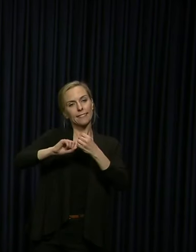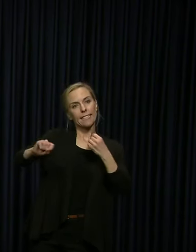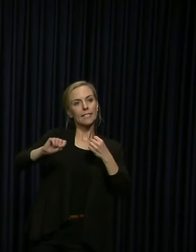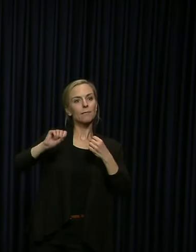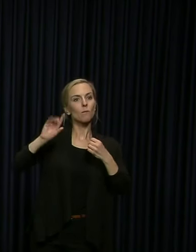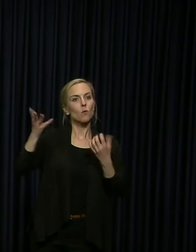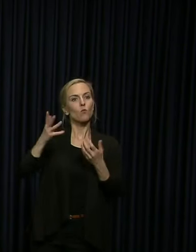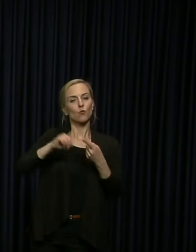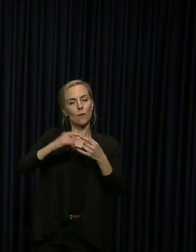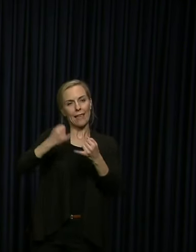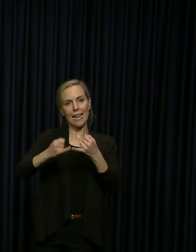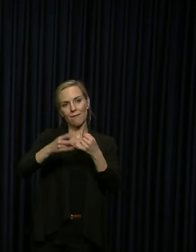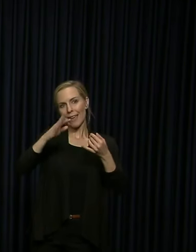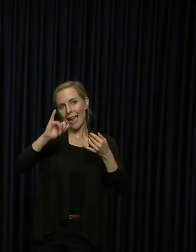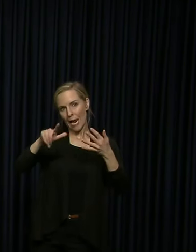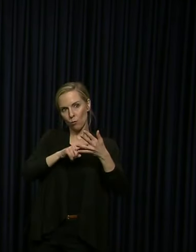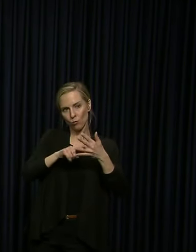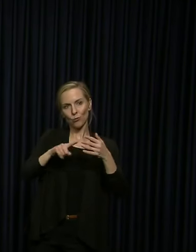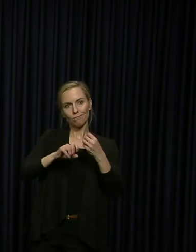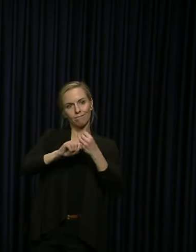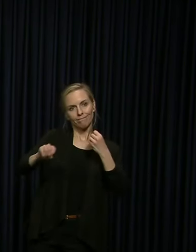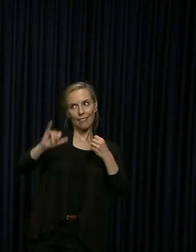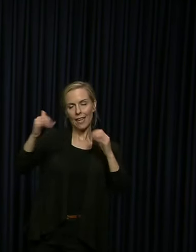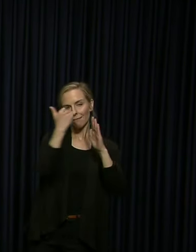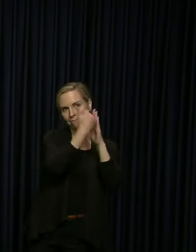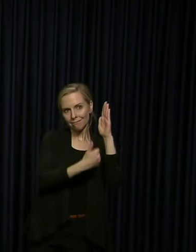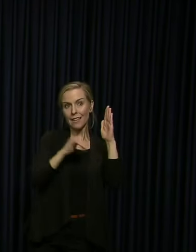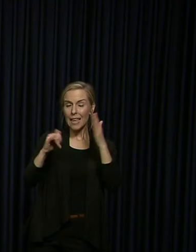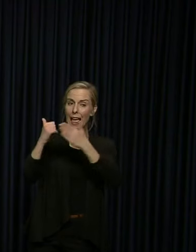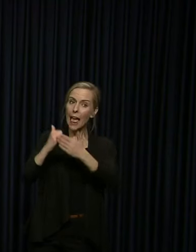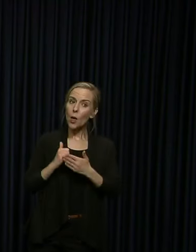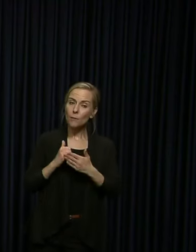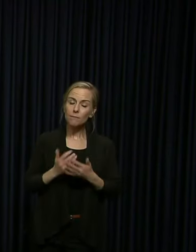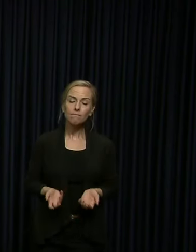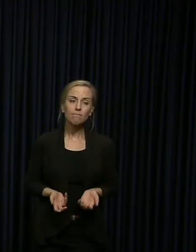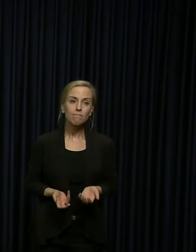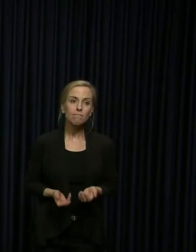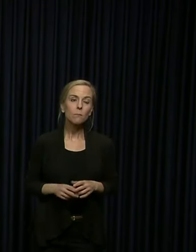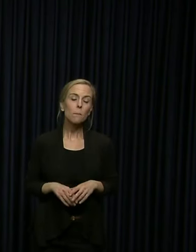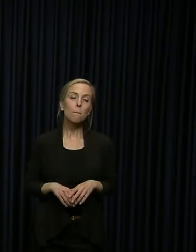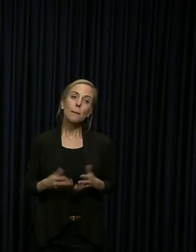IT. WE DON'T HAVE THAT EVIDENCE OF GROCERY STORES AT THE MOMENT.